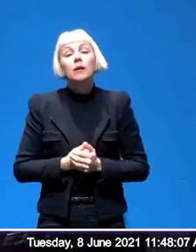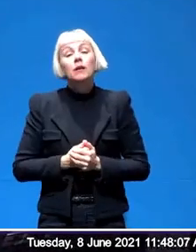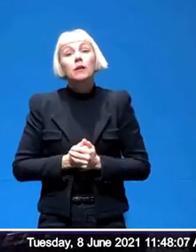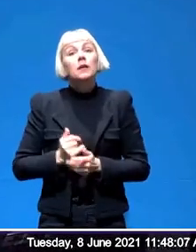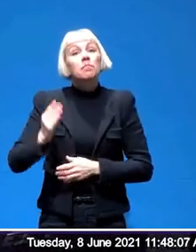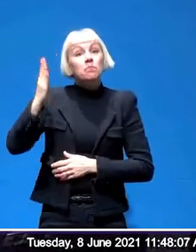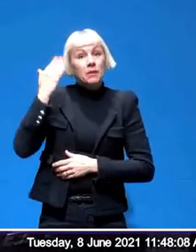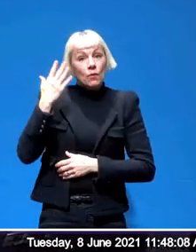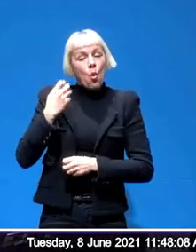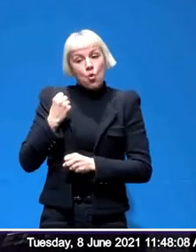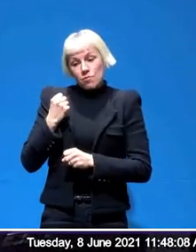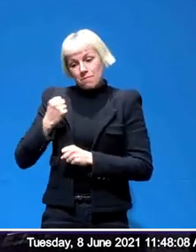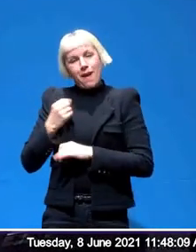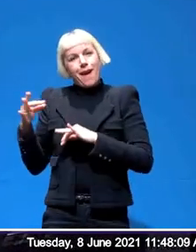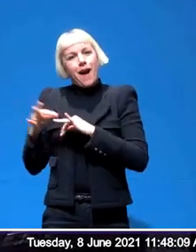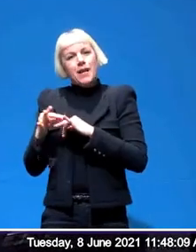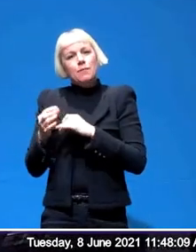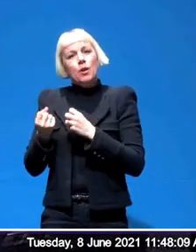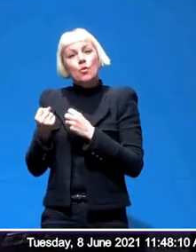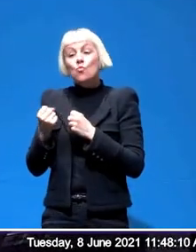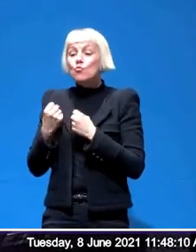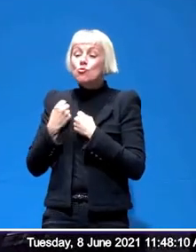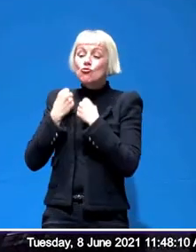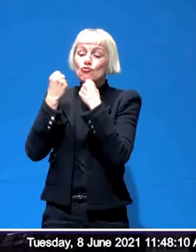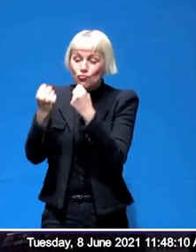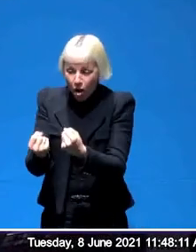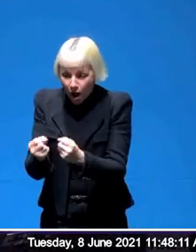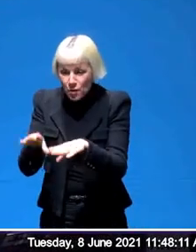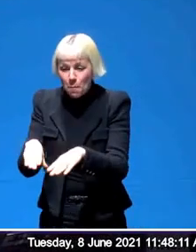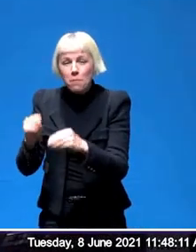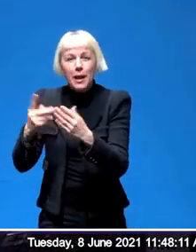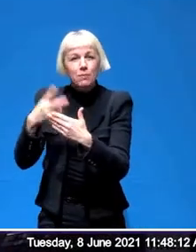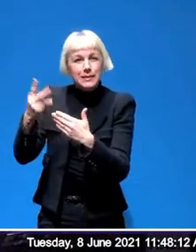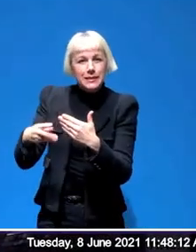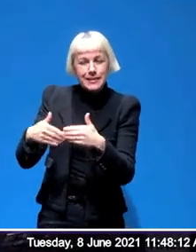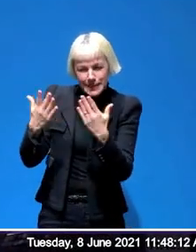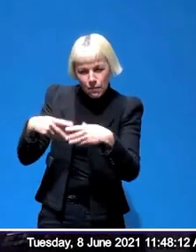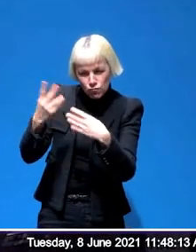fortnight to drive Daniel to the pick-up point for his day options but we have renegotiated that.